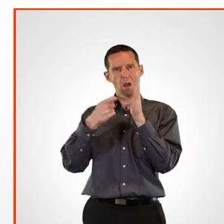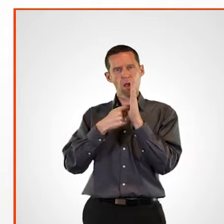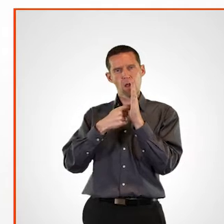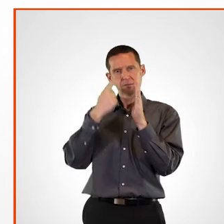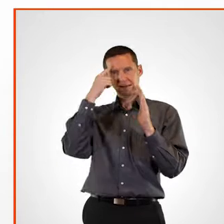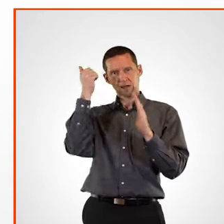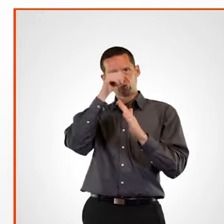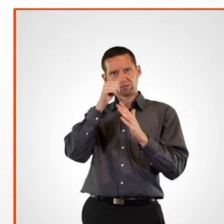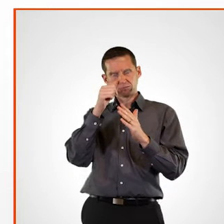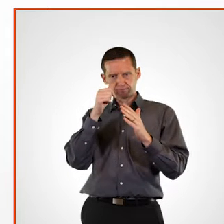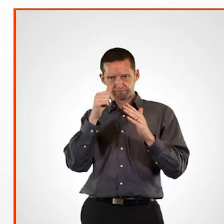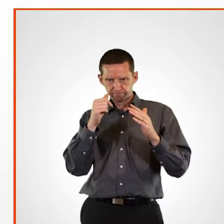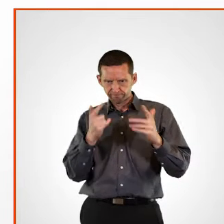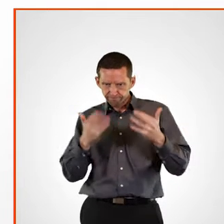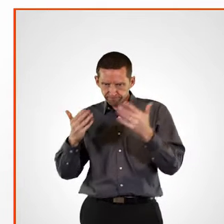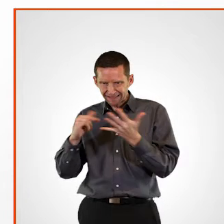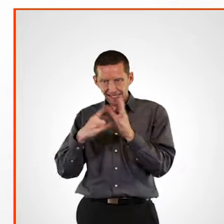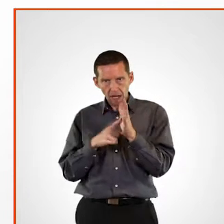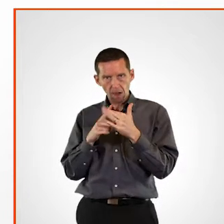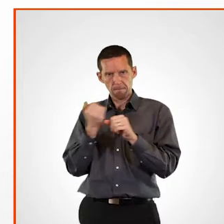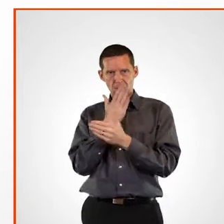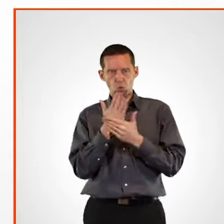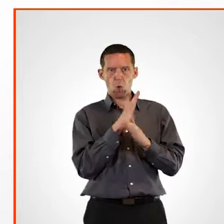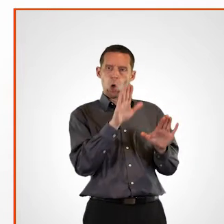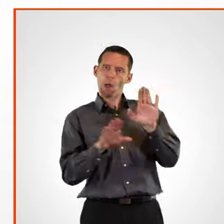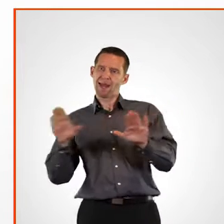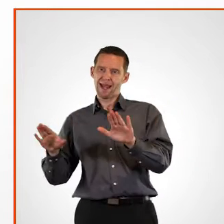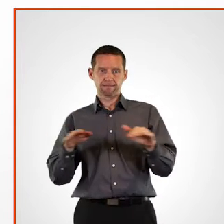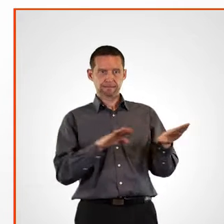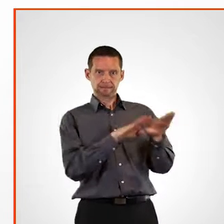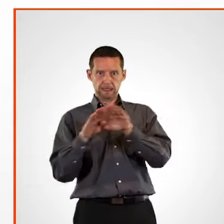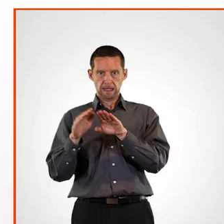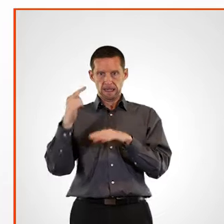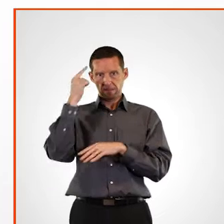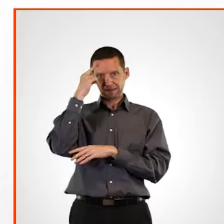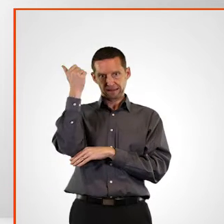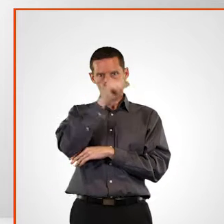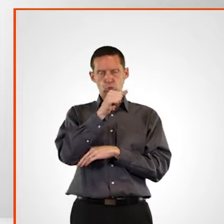because we wanted to ensure that our groups were comparable in terms of their cognitive development.